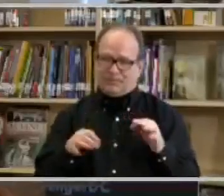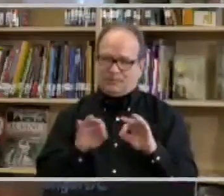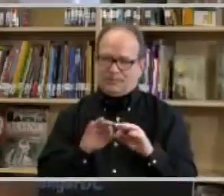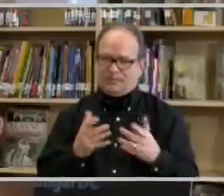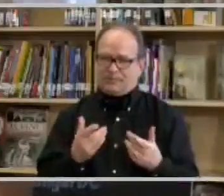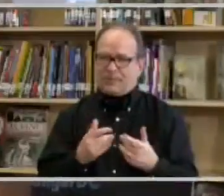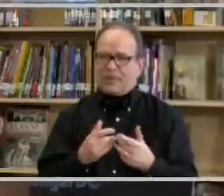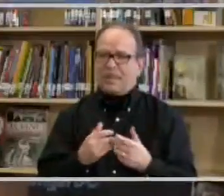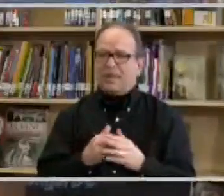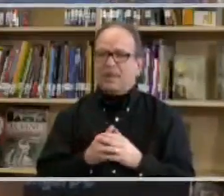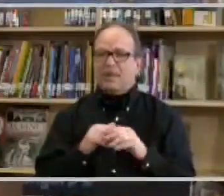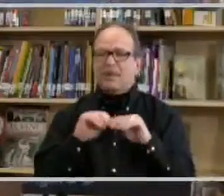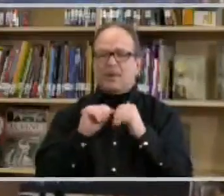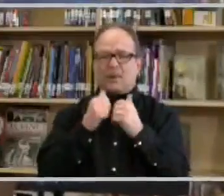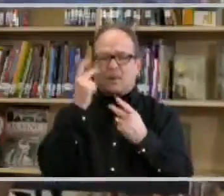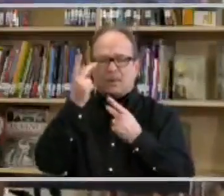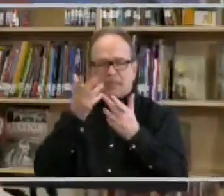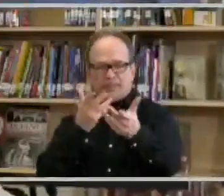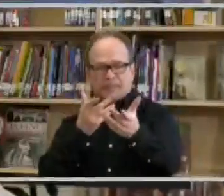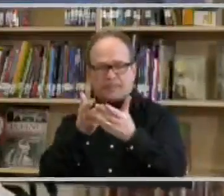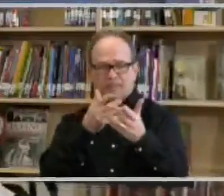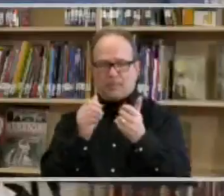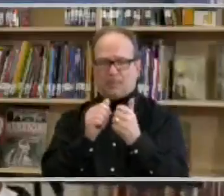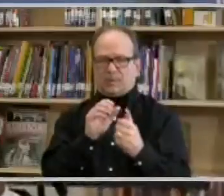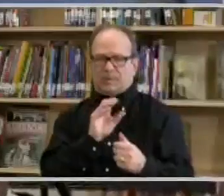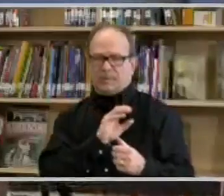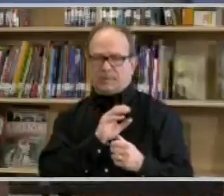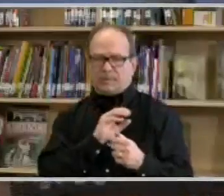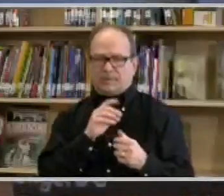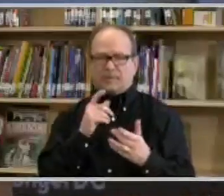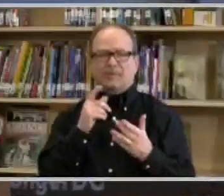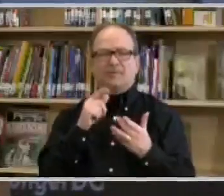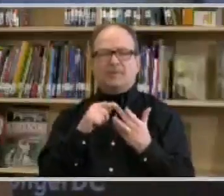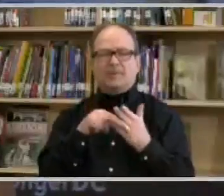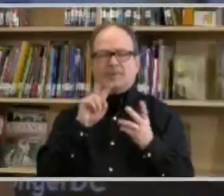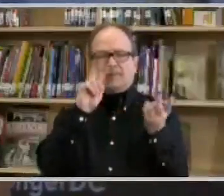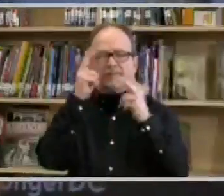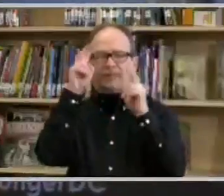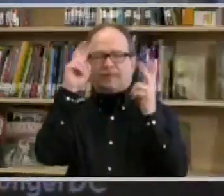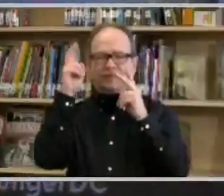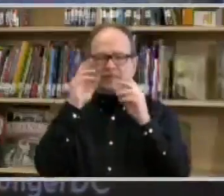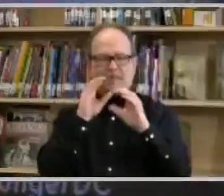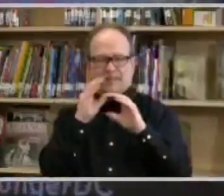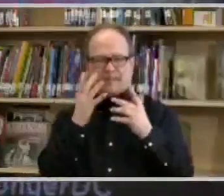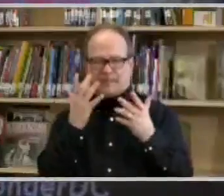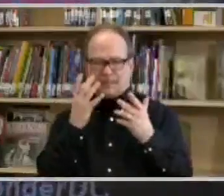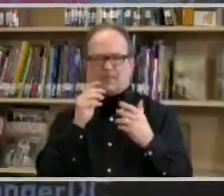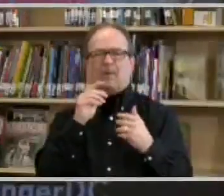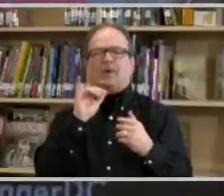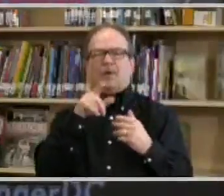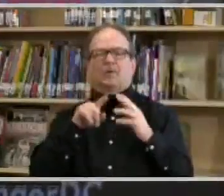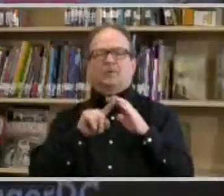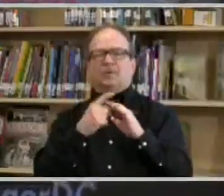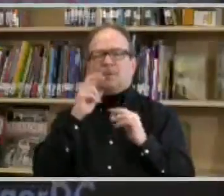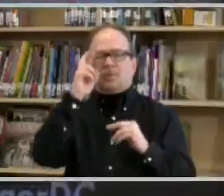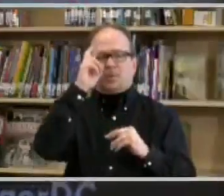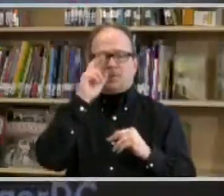OFFICERS WHEN THEY INTERACT WITH THE PEOPLE THAT'S IN THE NEIGHBORHOOD WHICH CAUSE A LOT OF PROBLEMS SOMETIMES.